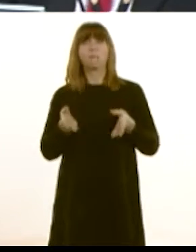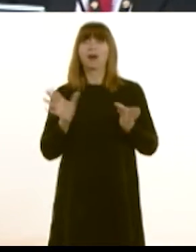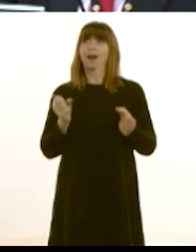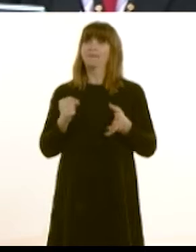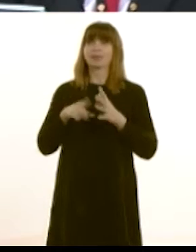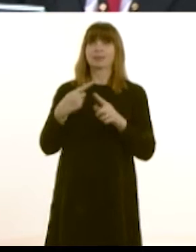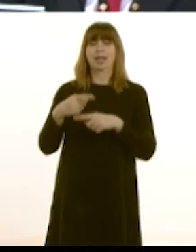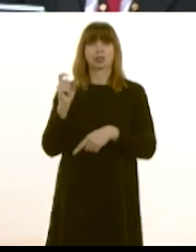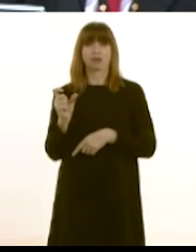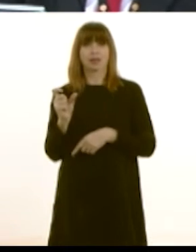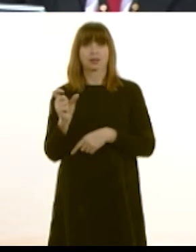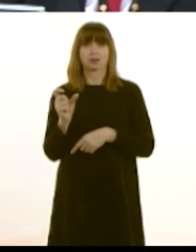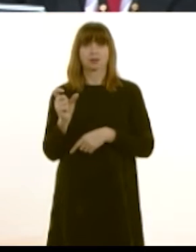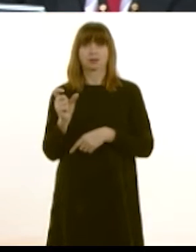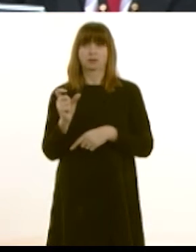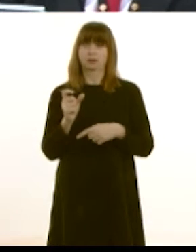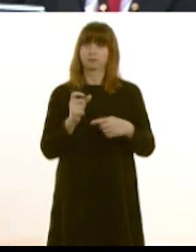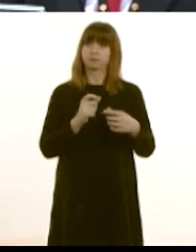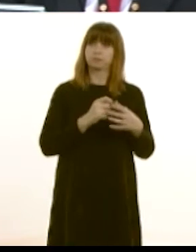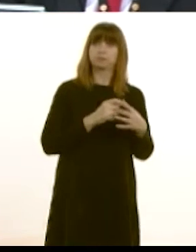per cent of these children are in a household where someone works.